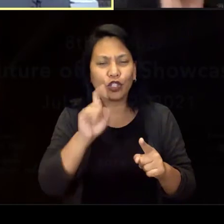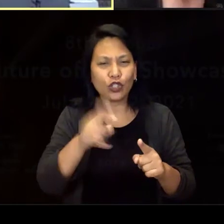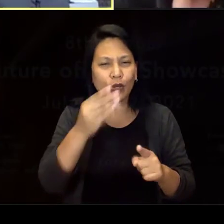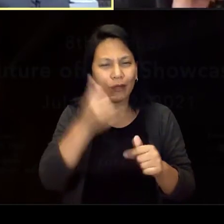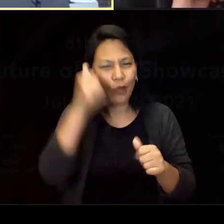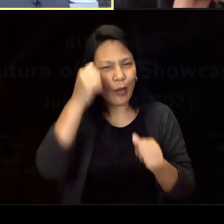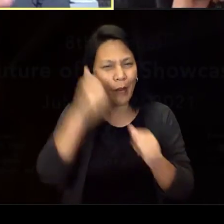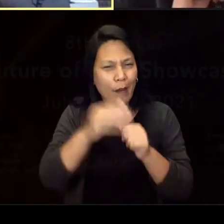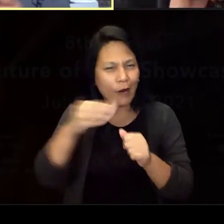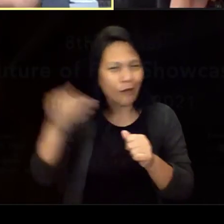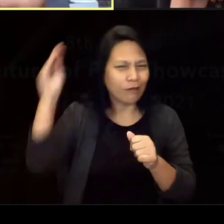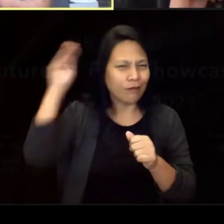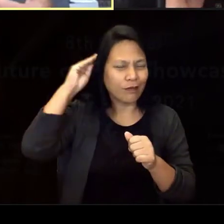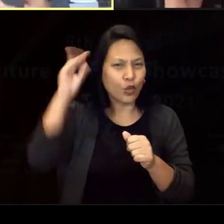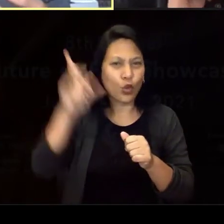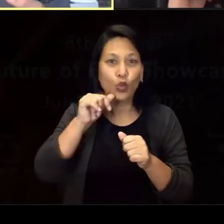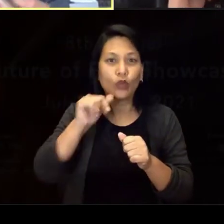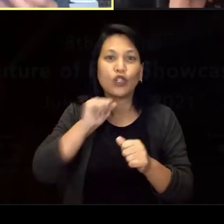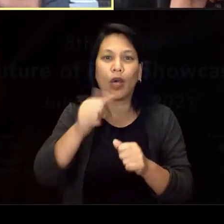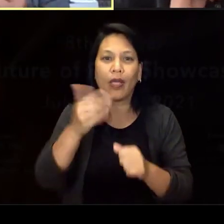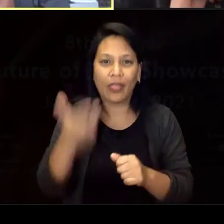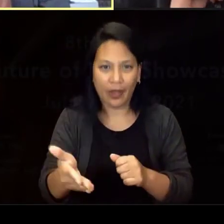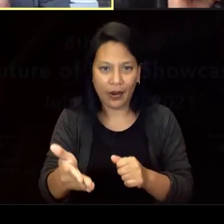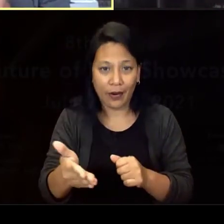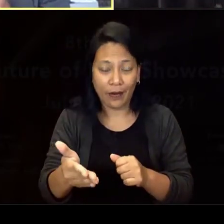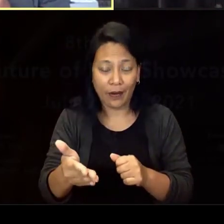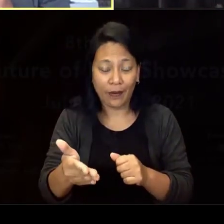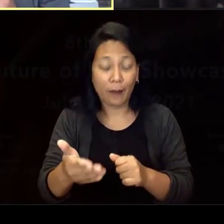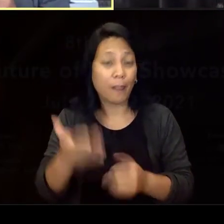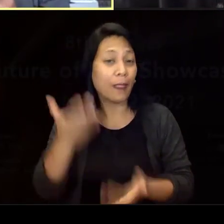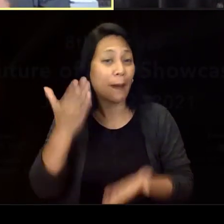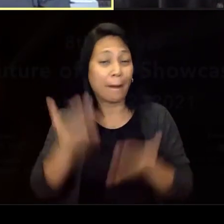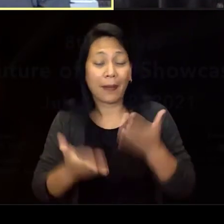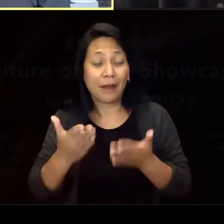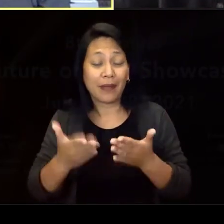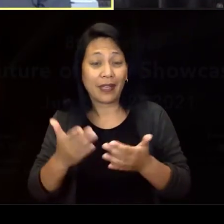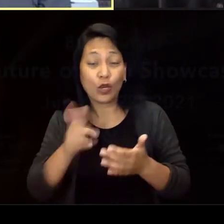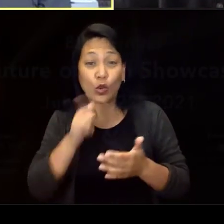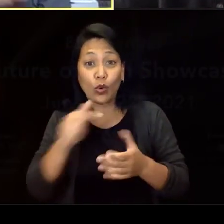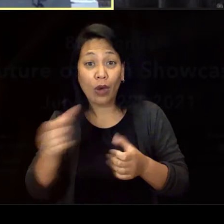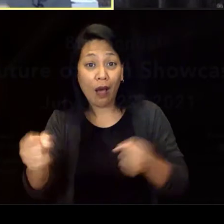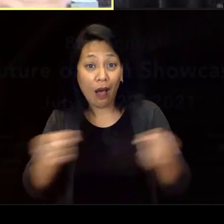Like whether that's because of casting, because the higher-ups aren't bringing these people